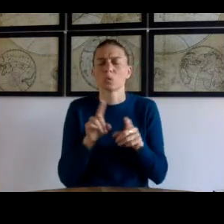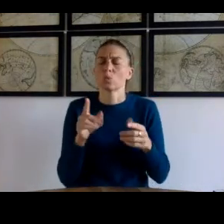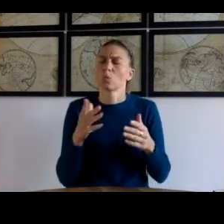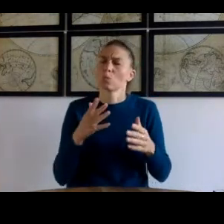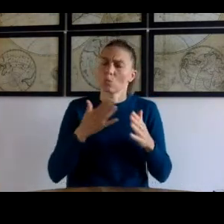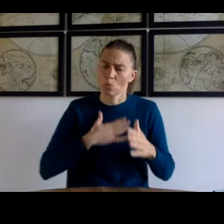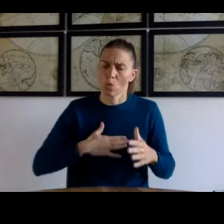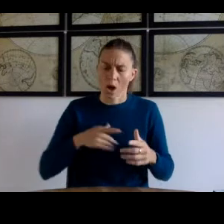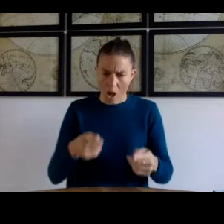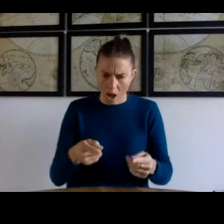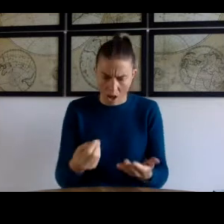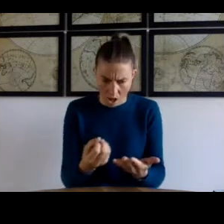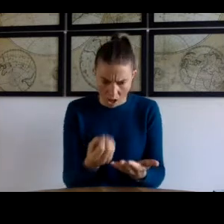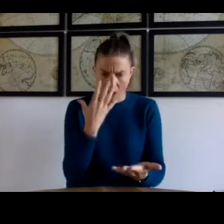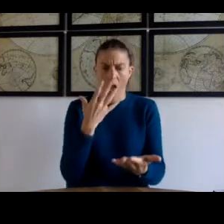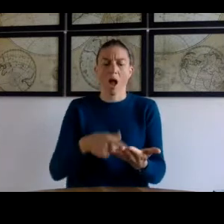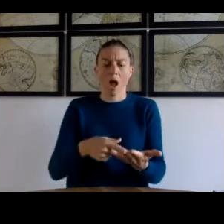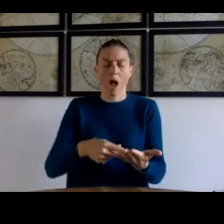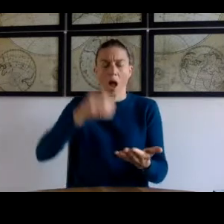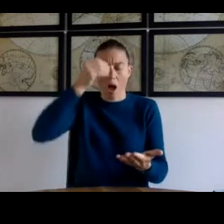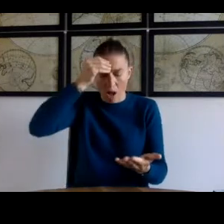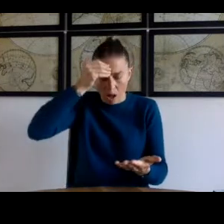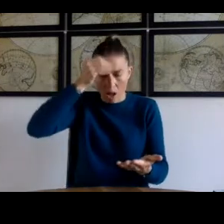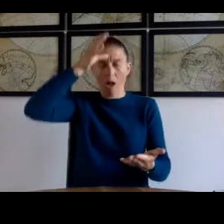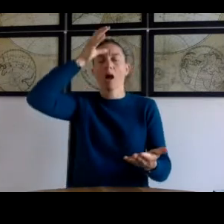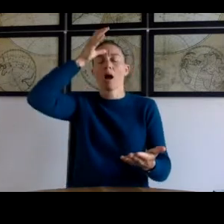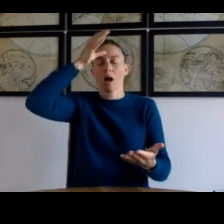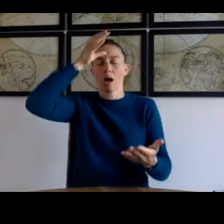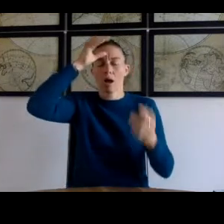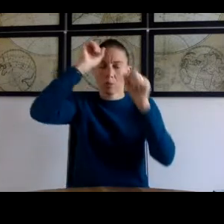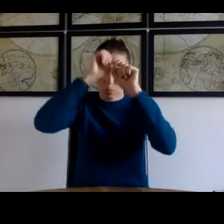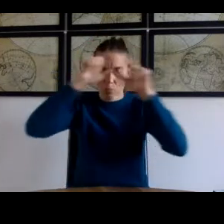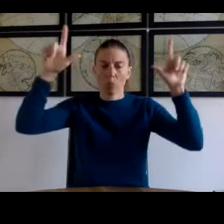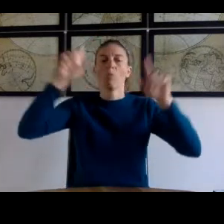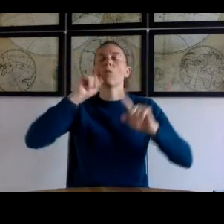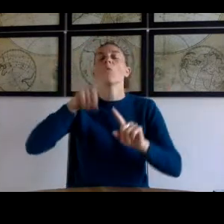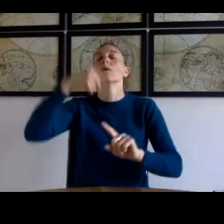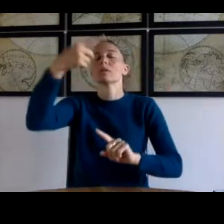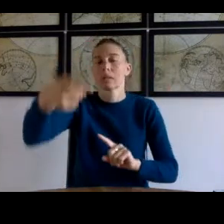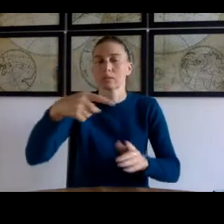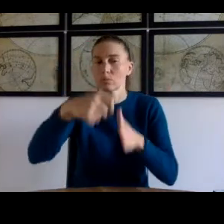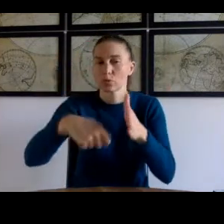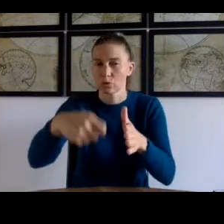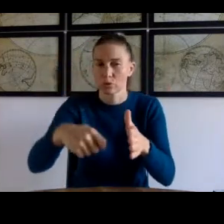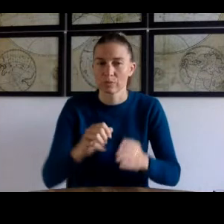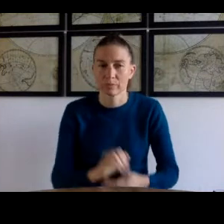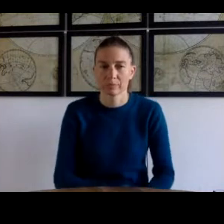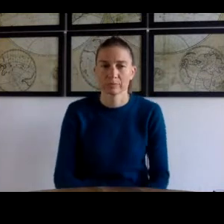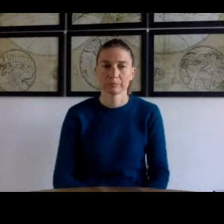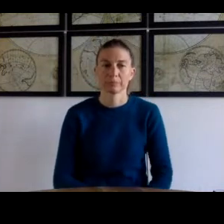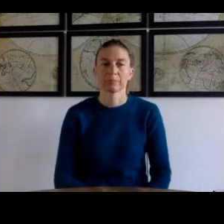So organizations that are experts in deployment and volunteer management